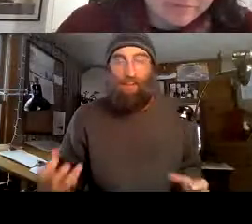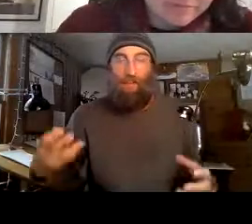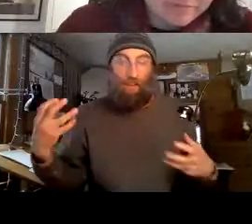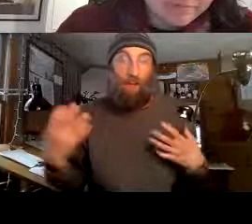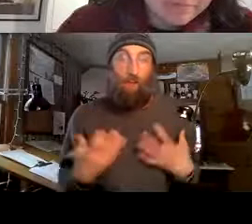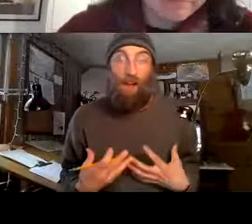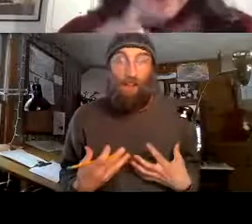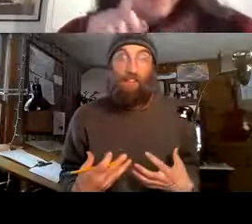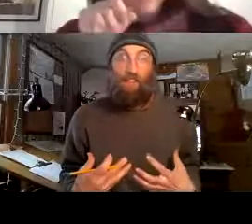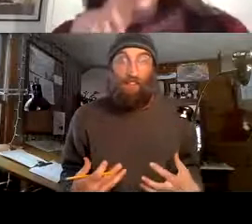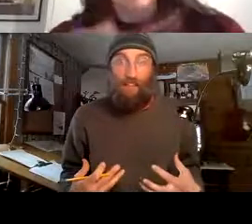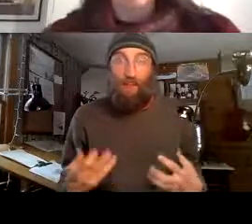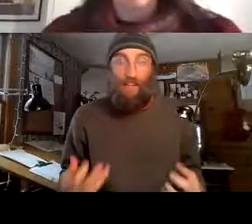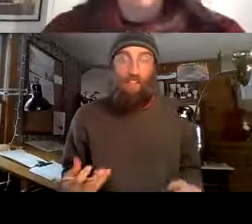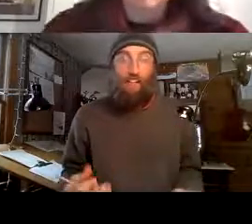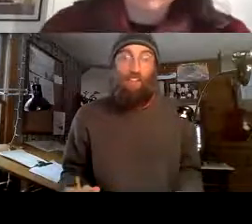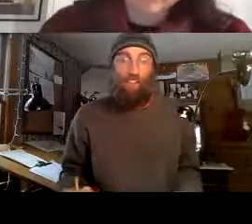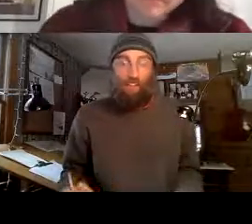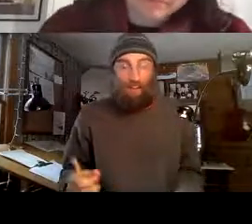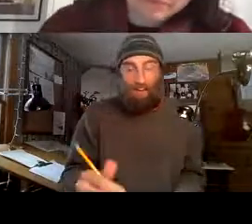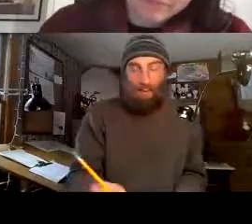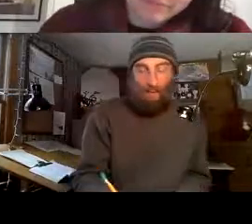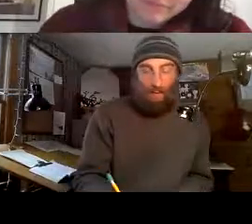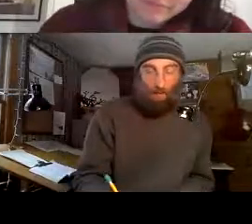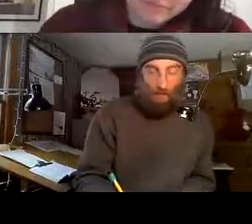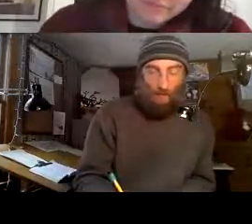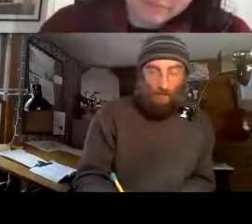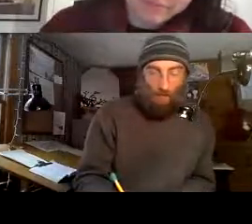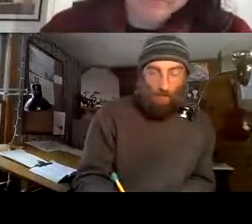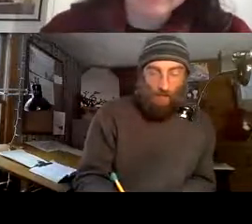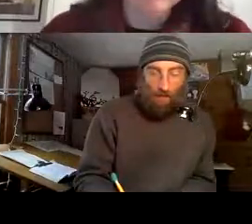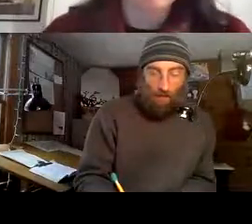in our in our bodies, in our imaginations, and our um, emotions.